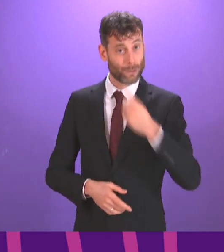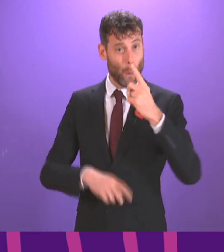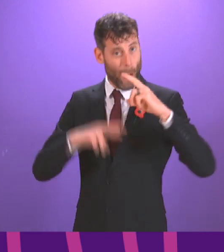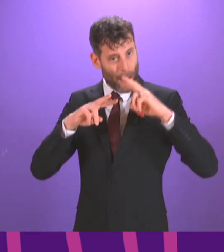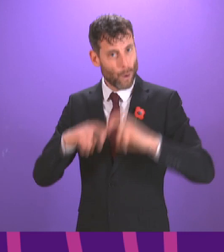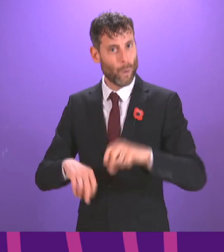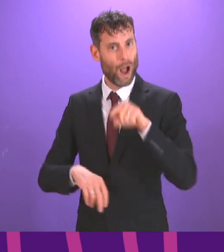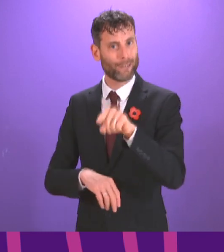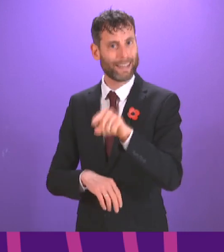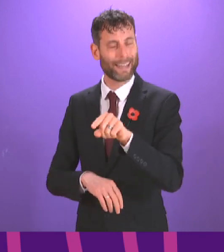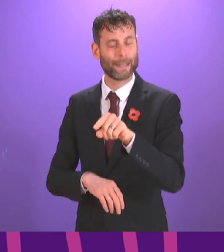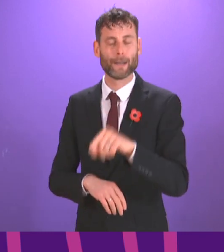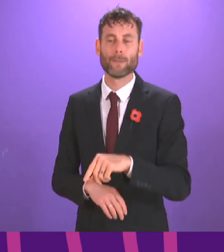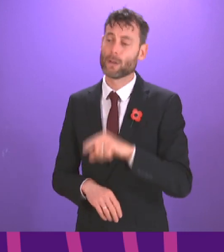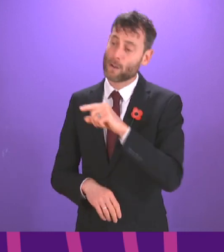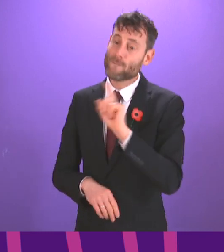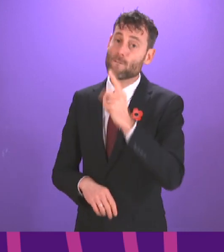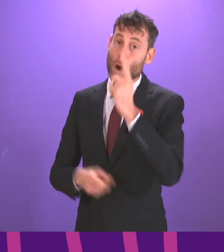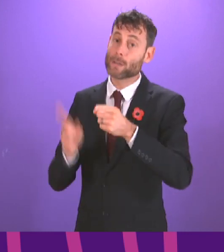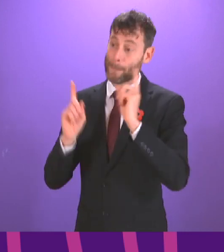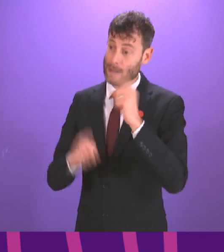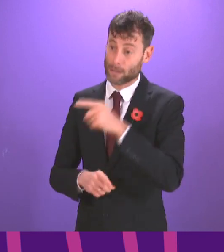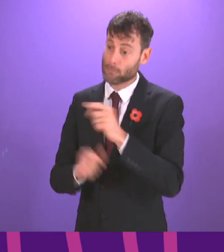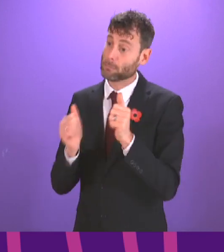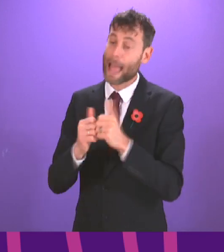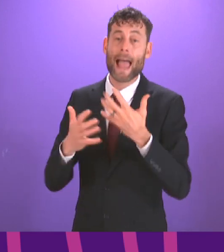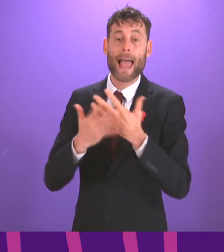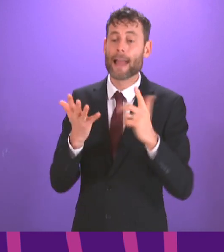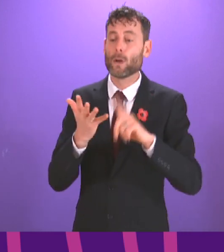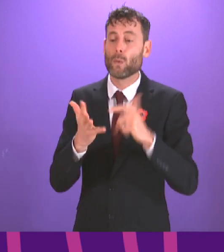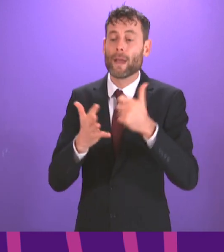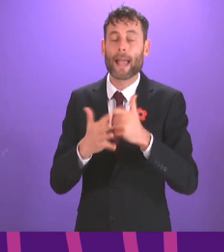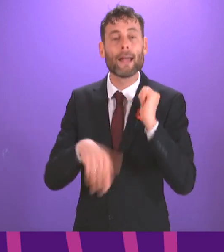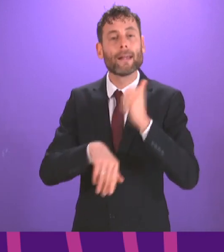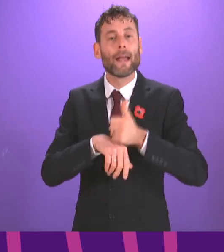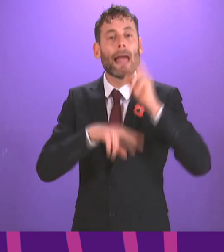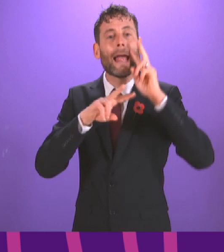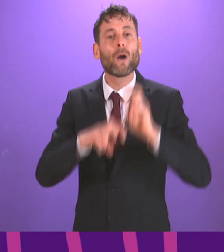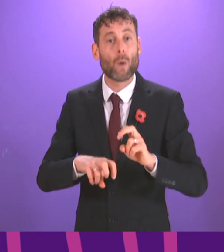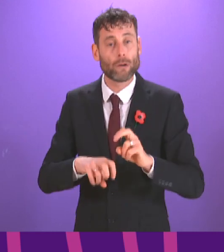the First Minister emphasises that any UK inquiry must include in its remit the question